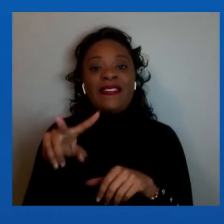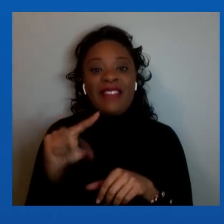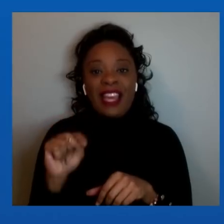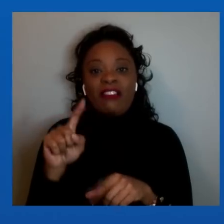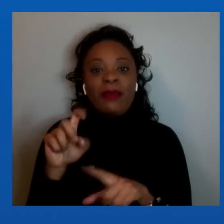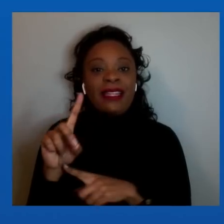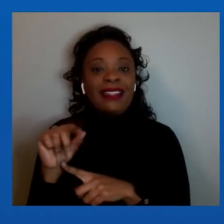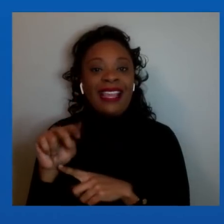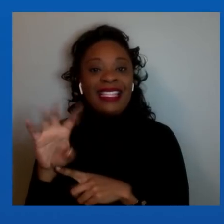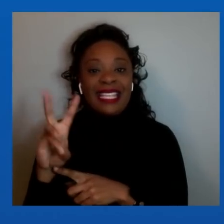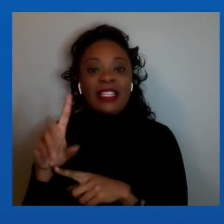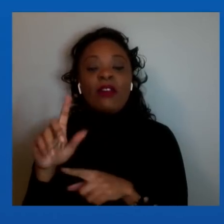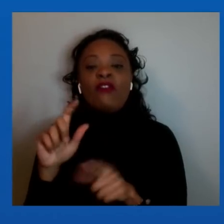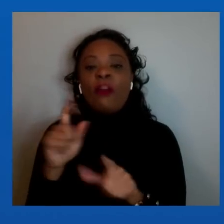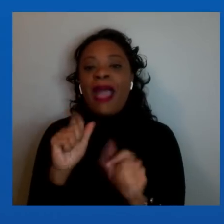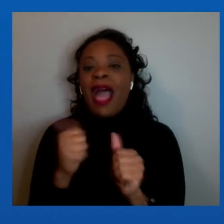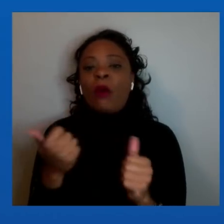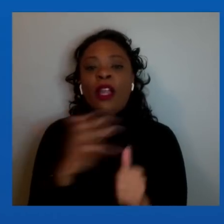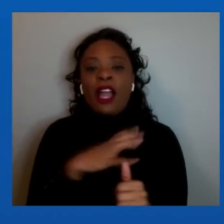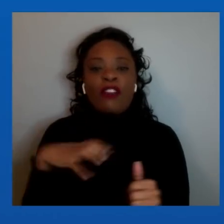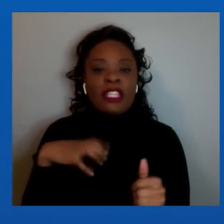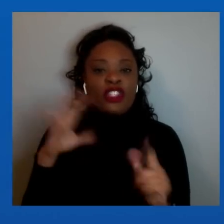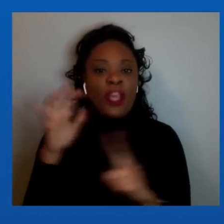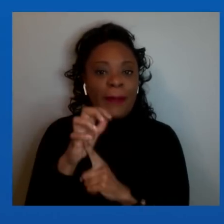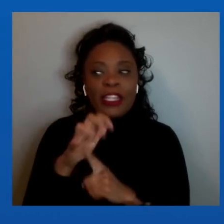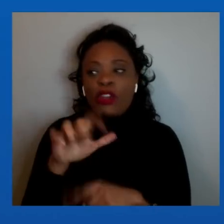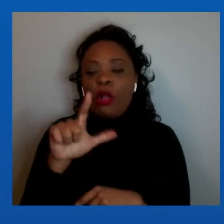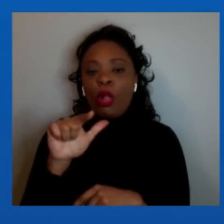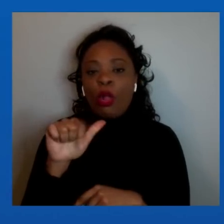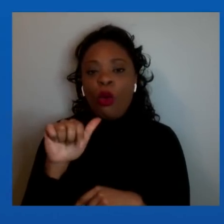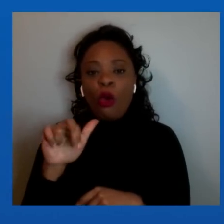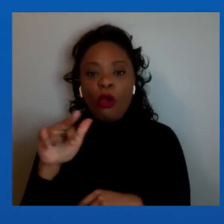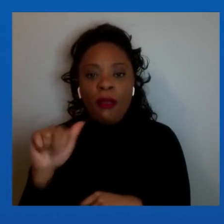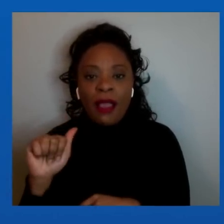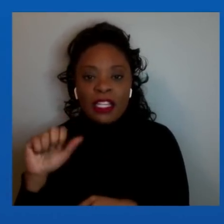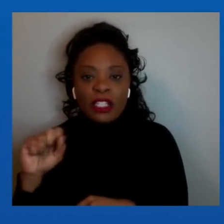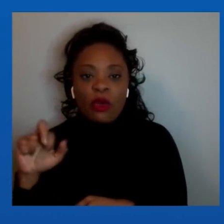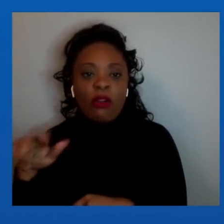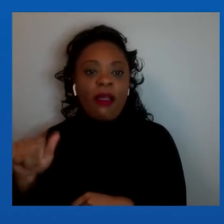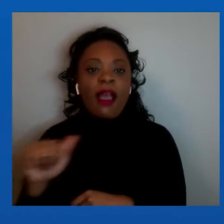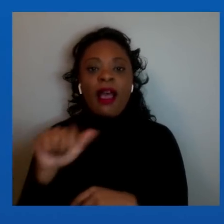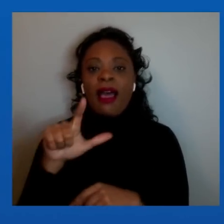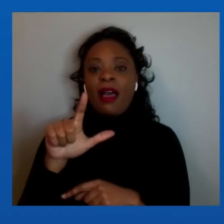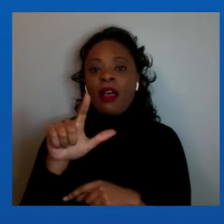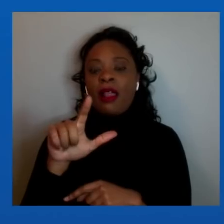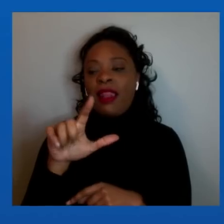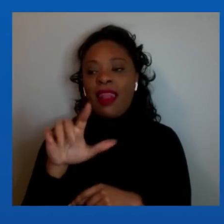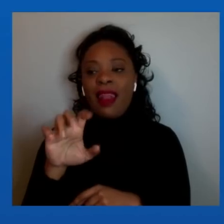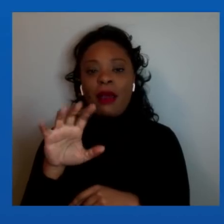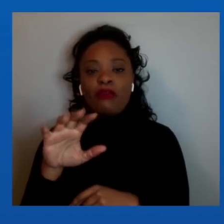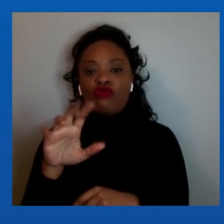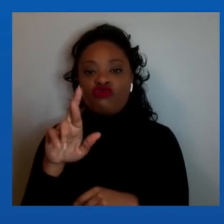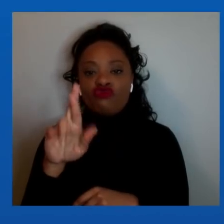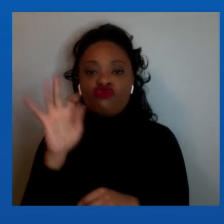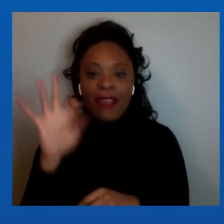Rosa DeLauro, Michael Bennet, Cory Booker, Reverend Warnock, Suzan DelBene and Sherrod Brown.